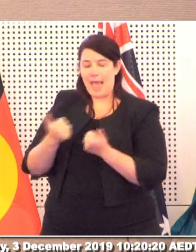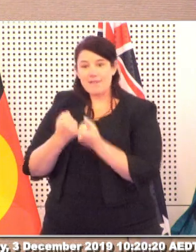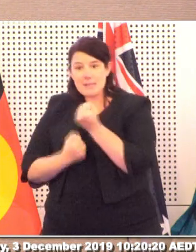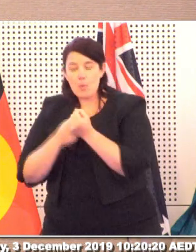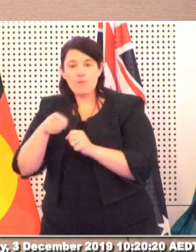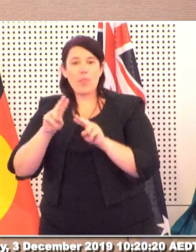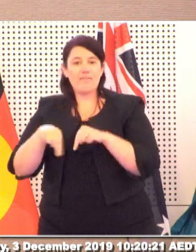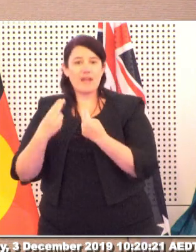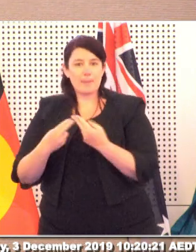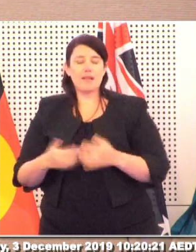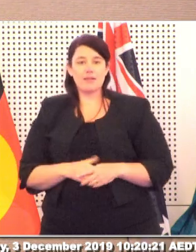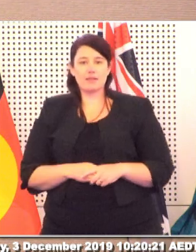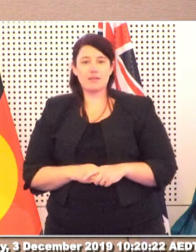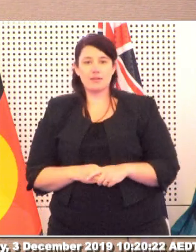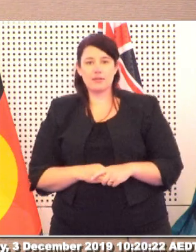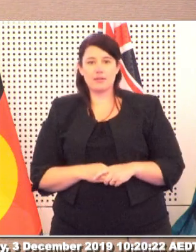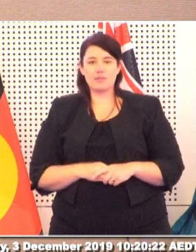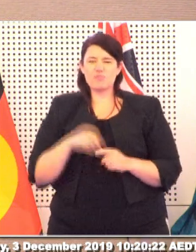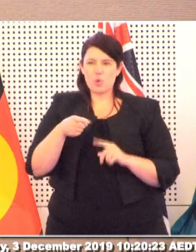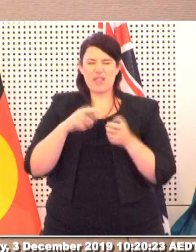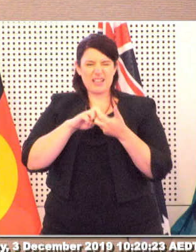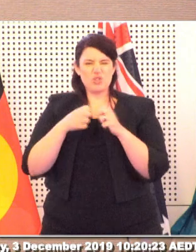So those were the issues that were being negotiated by different governments in